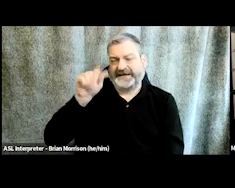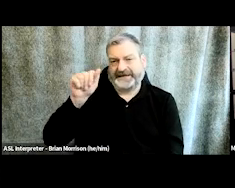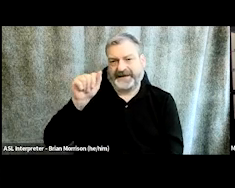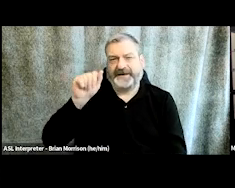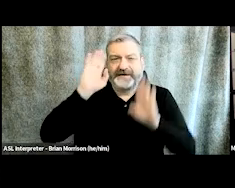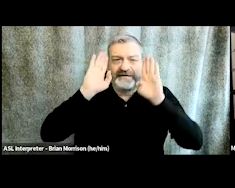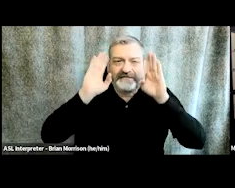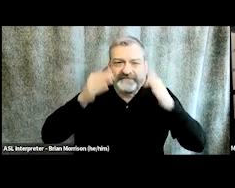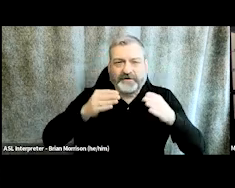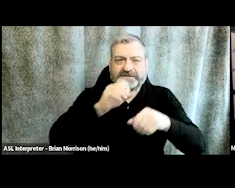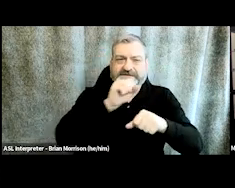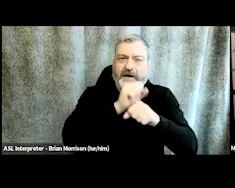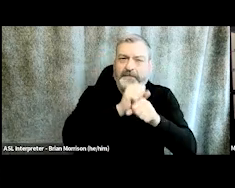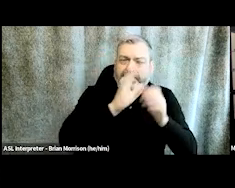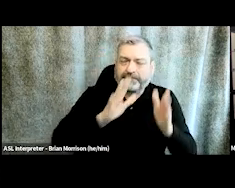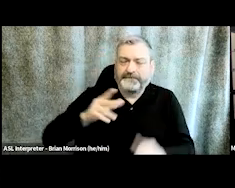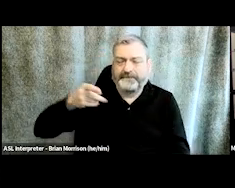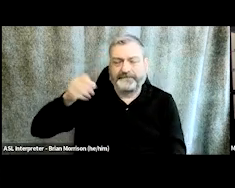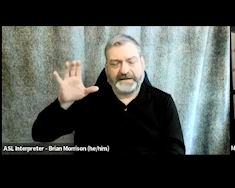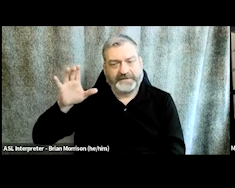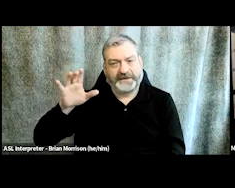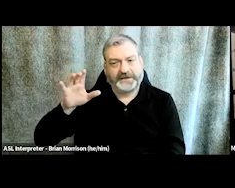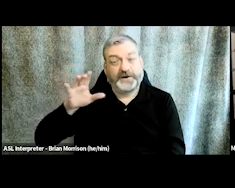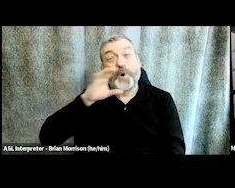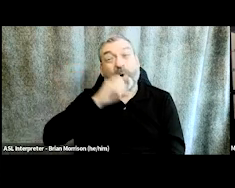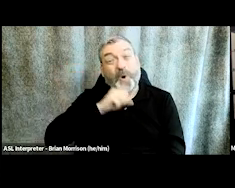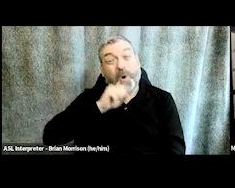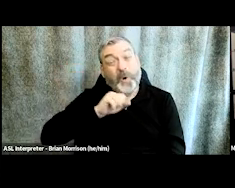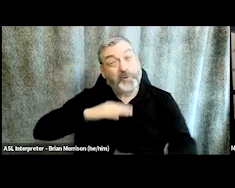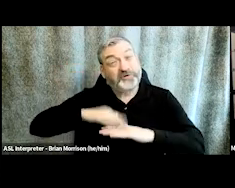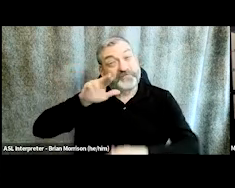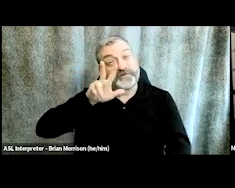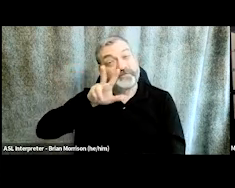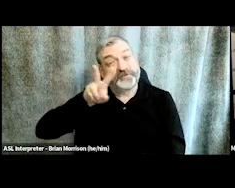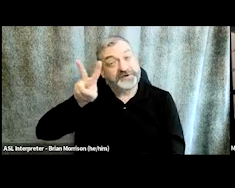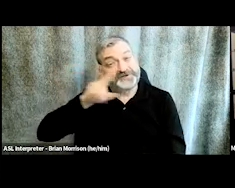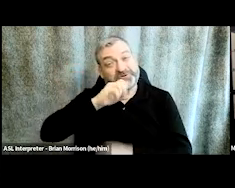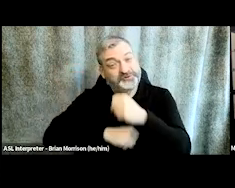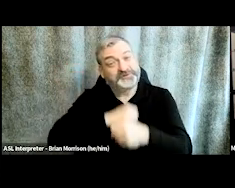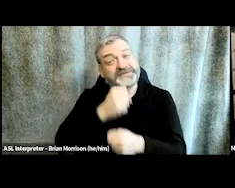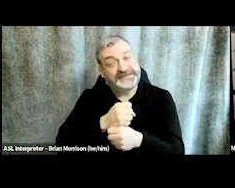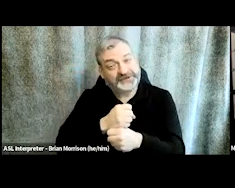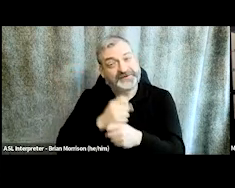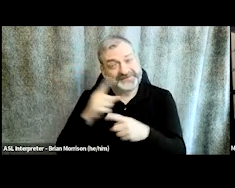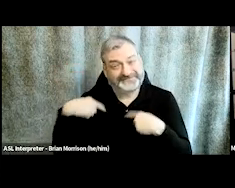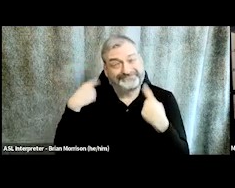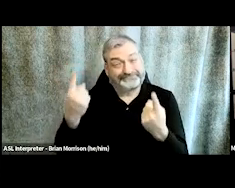It is more than 32 years old this year. There's a couple of things that the Ada